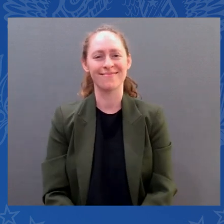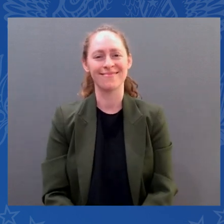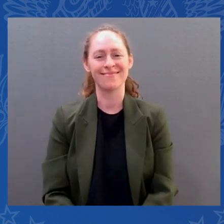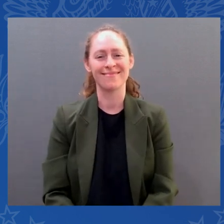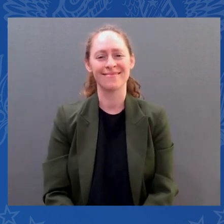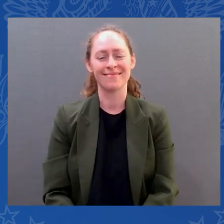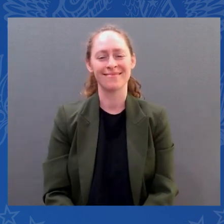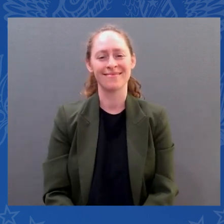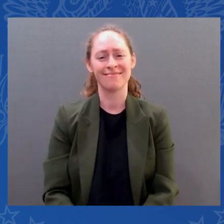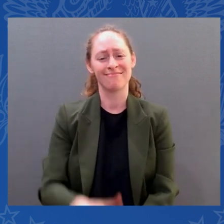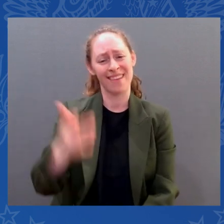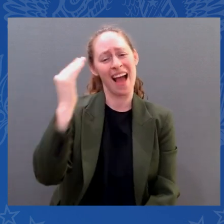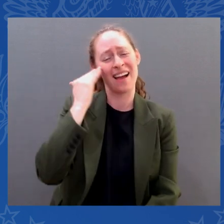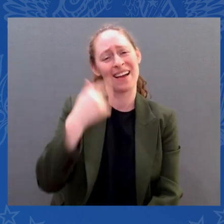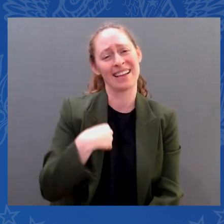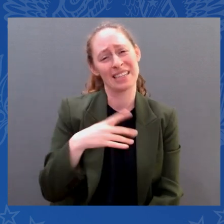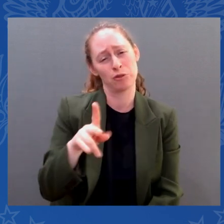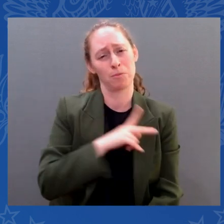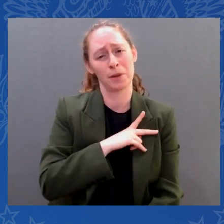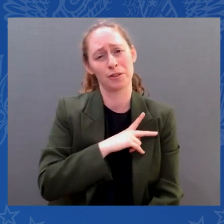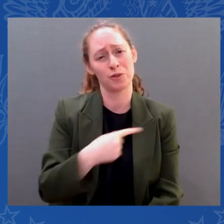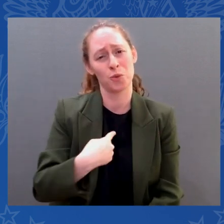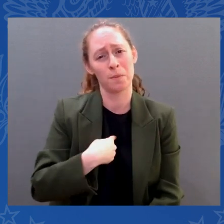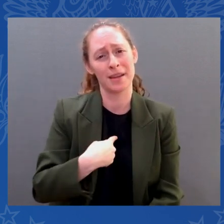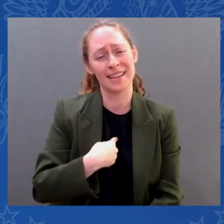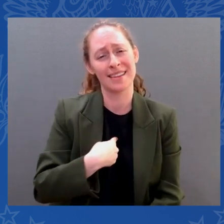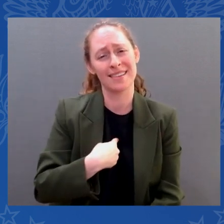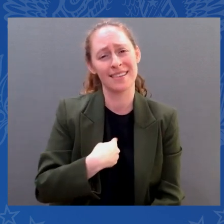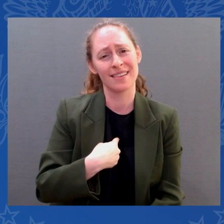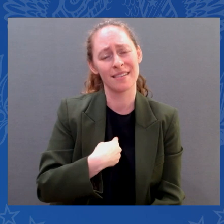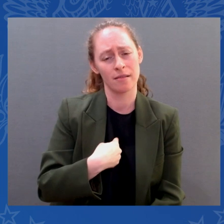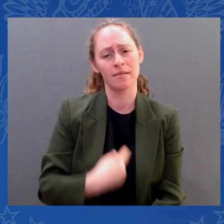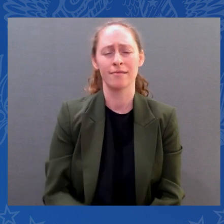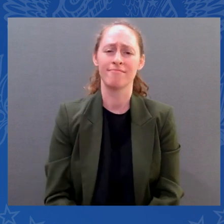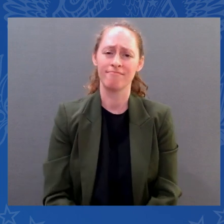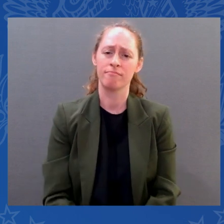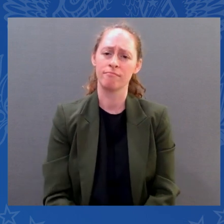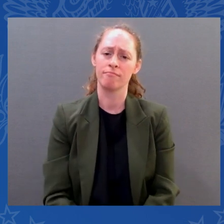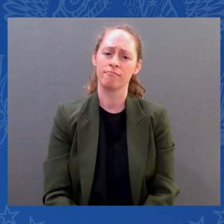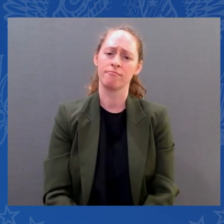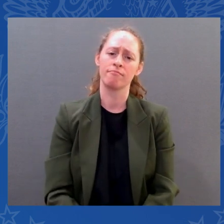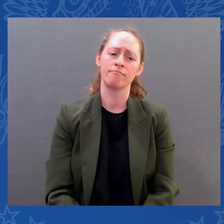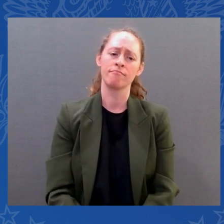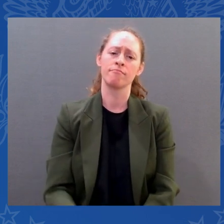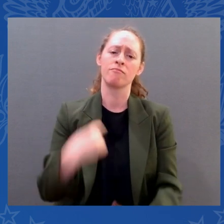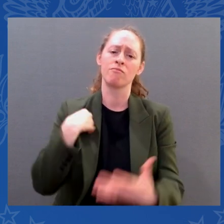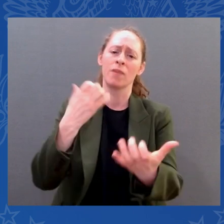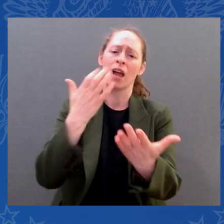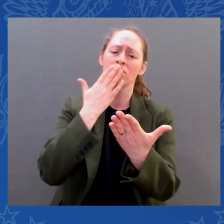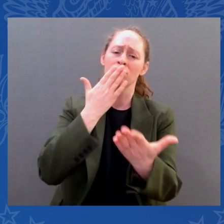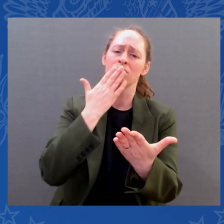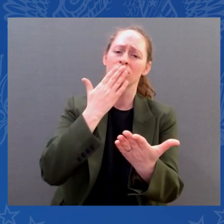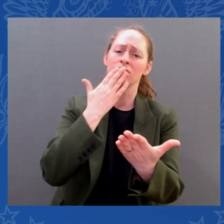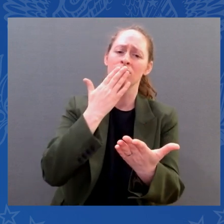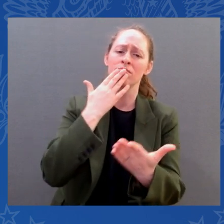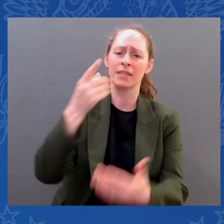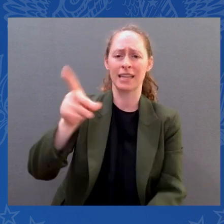the late Senator Danny Inouye, who taught me so much about so many things. A Japanese American who tried to join --